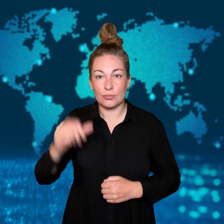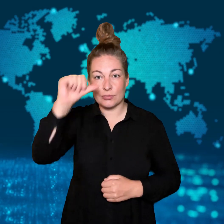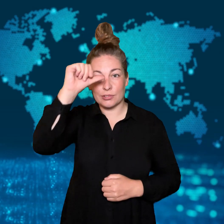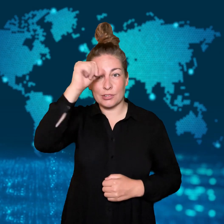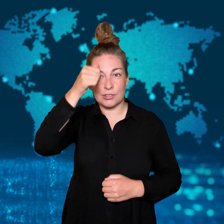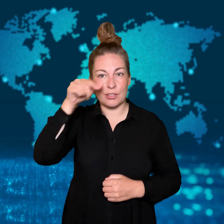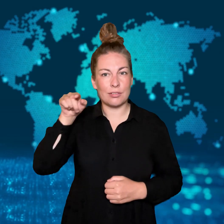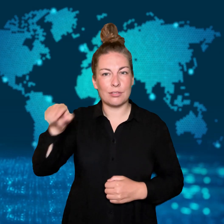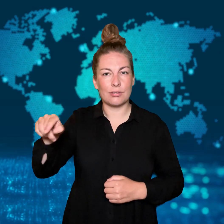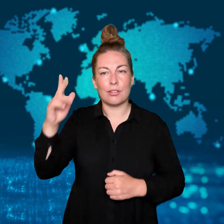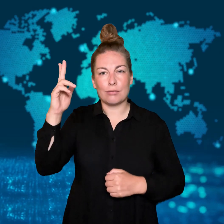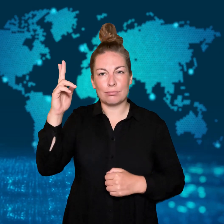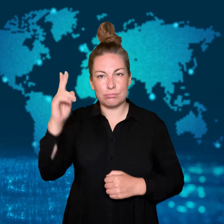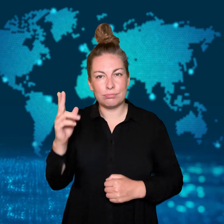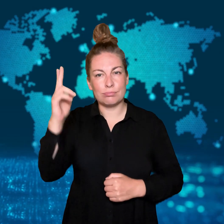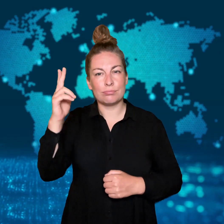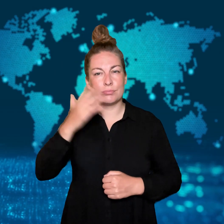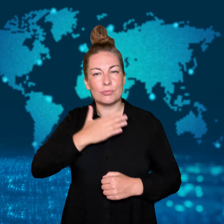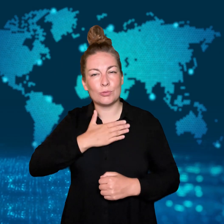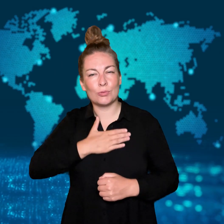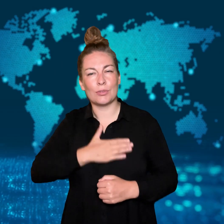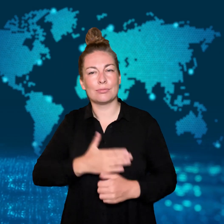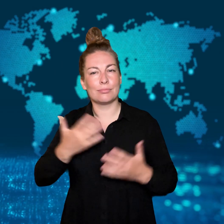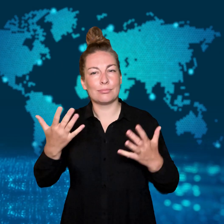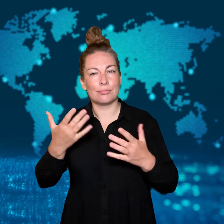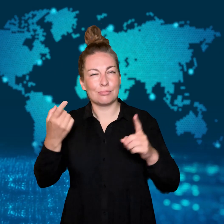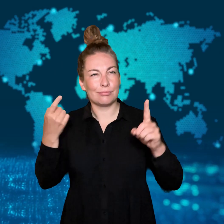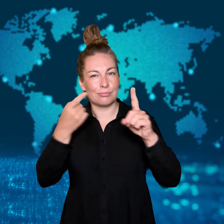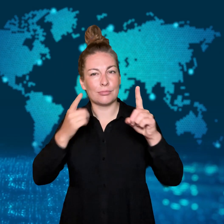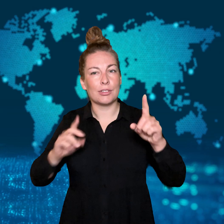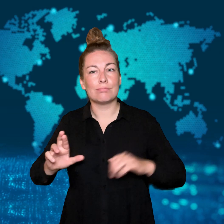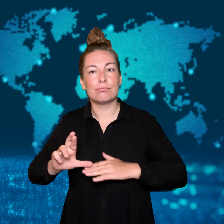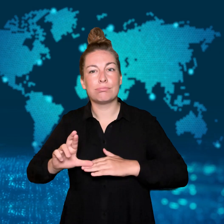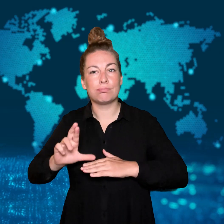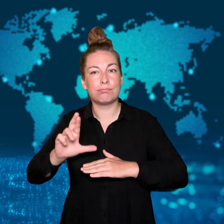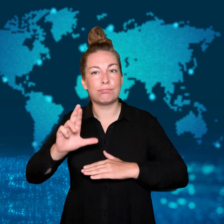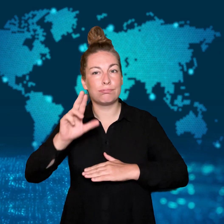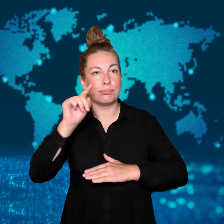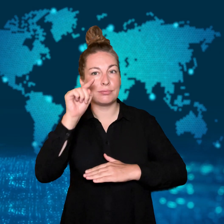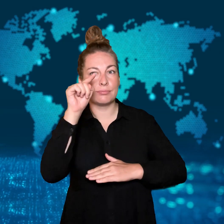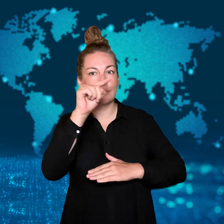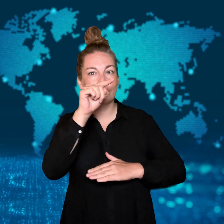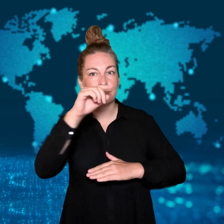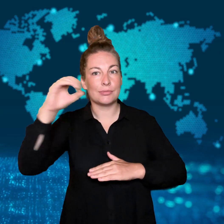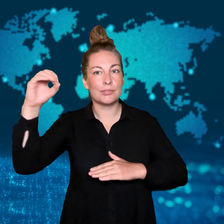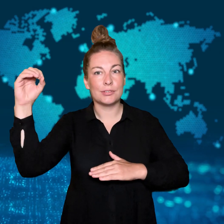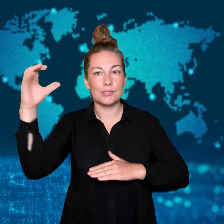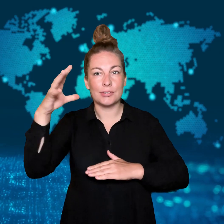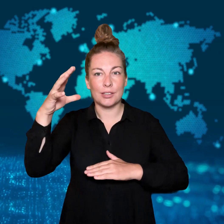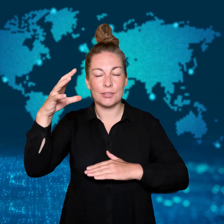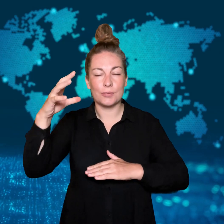Sun-focused mission launched